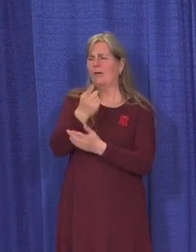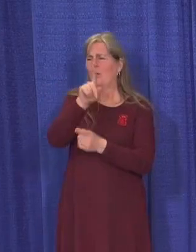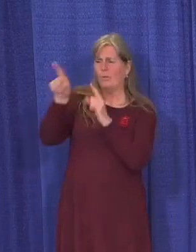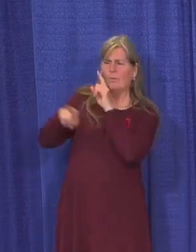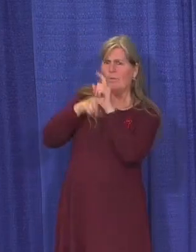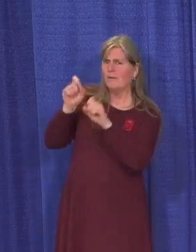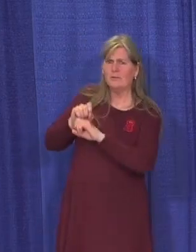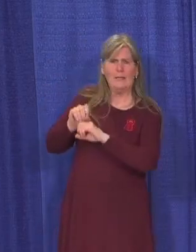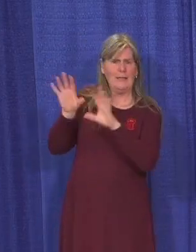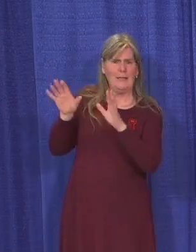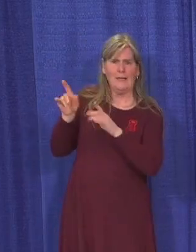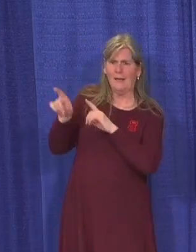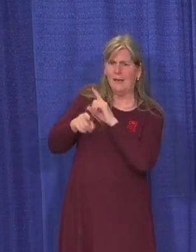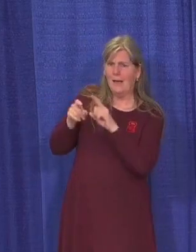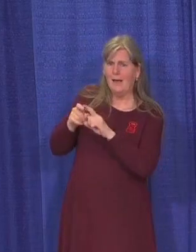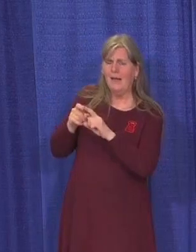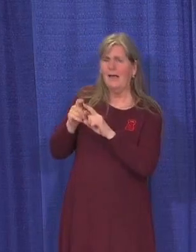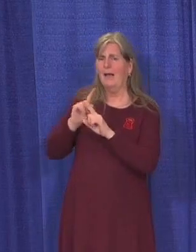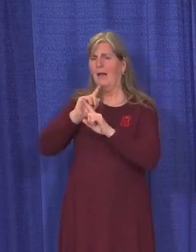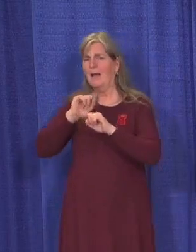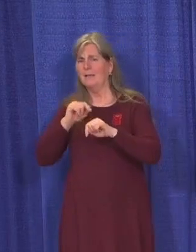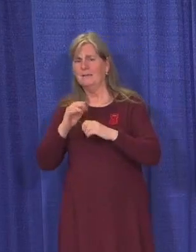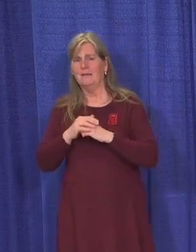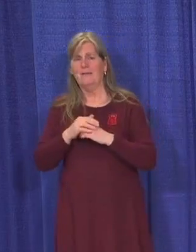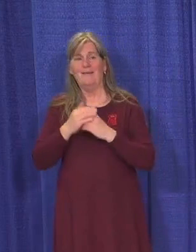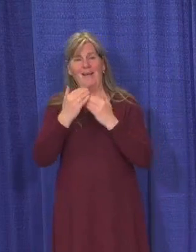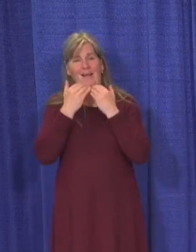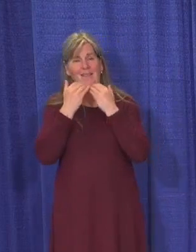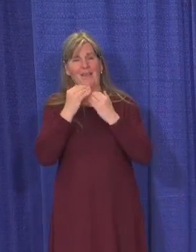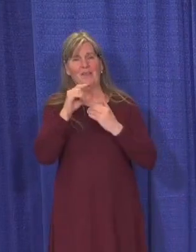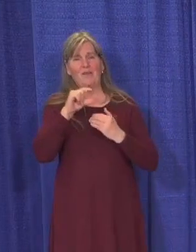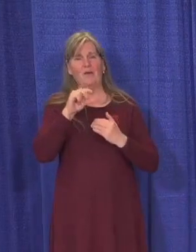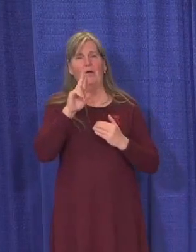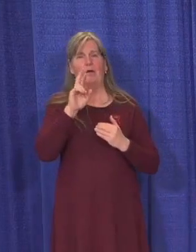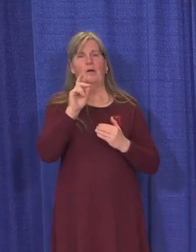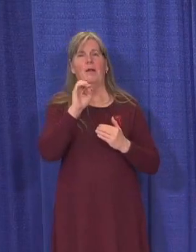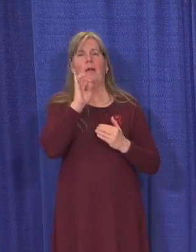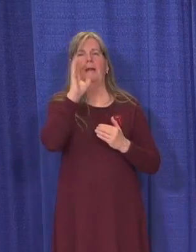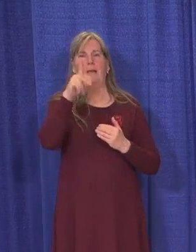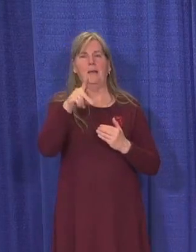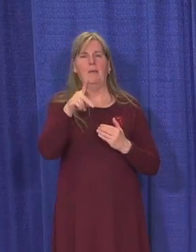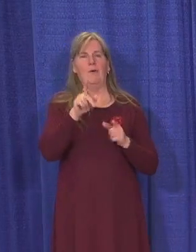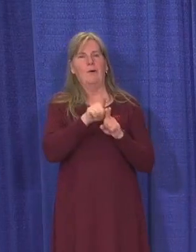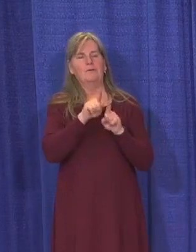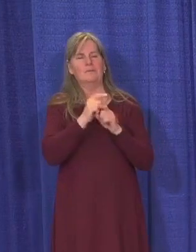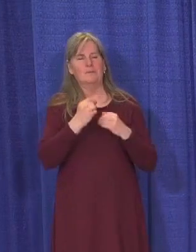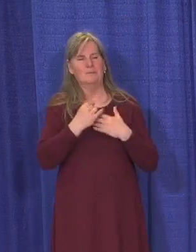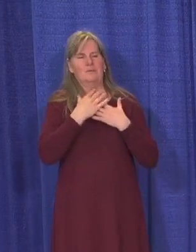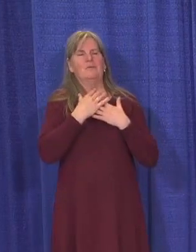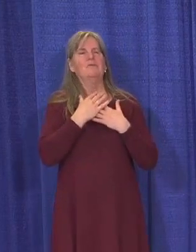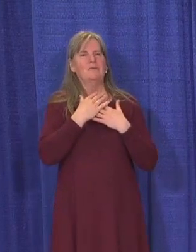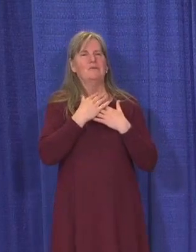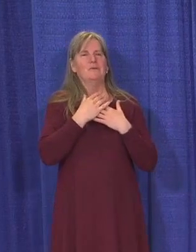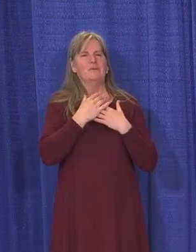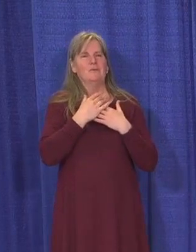register. You are welcome to participate in this unique opportunity to